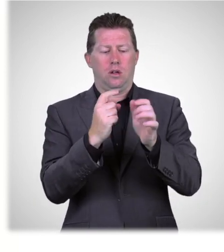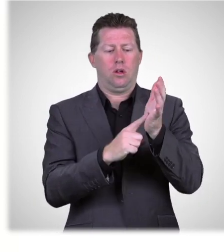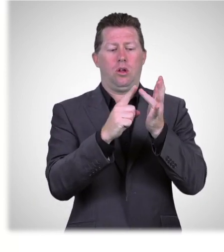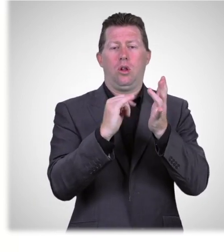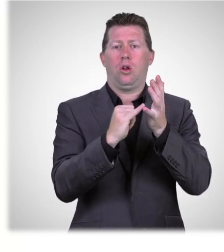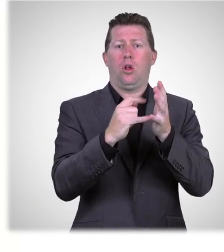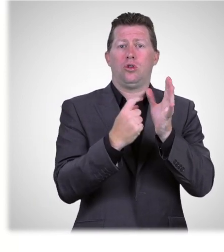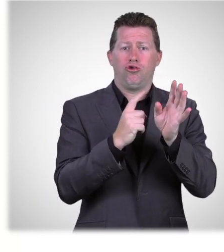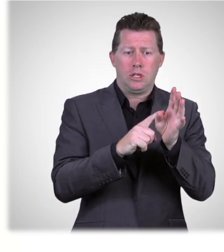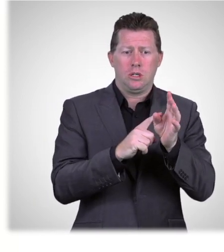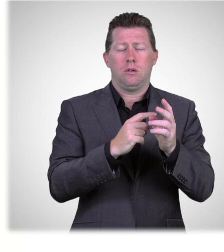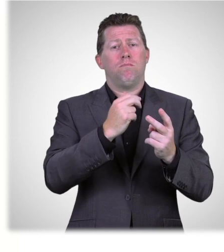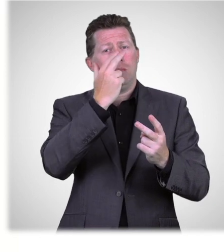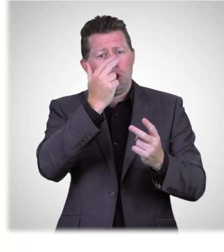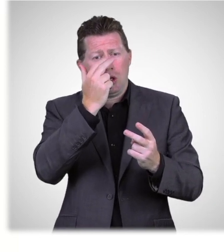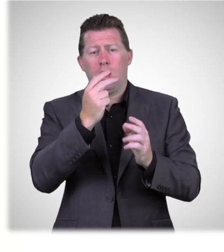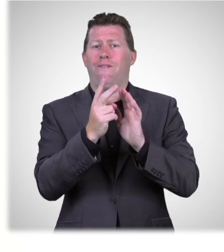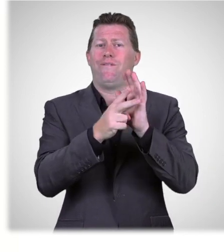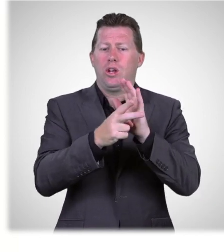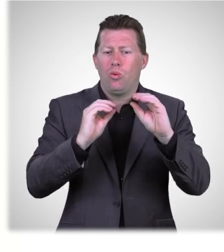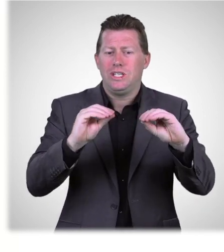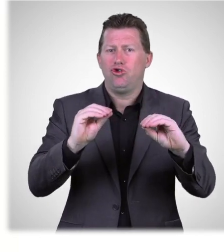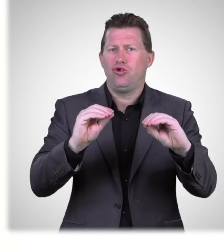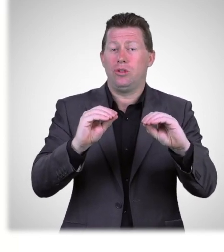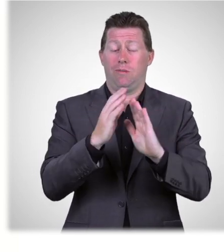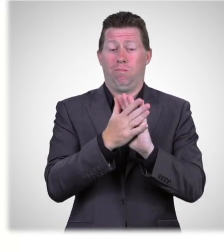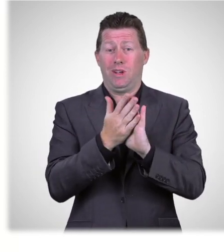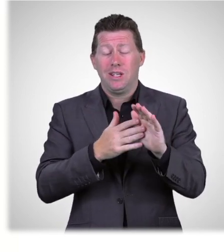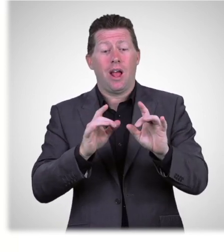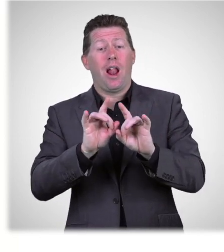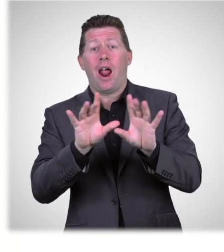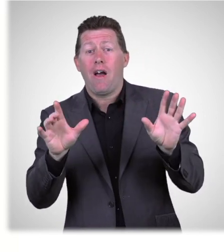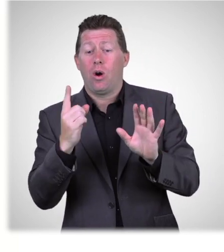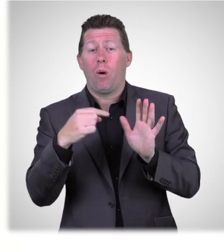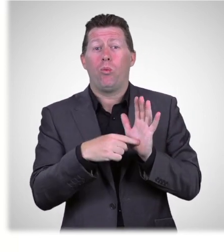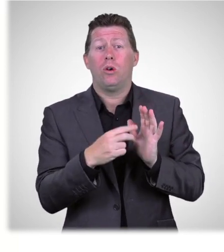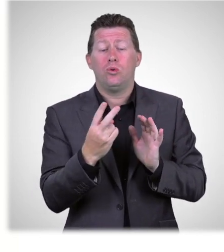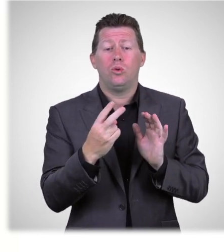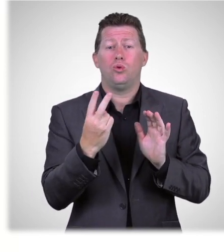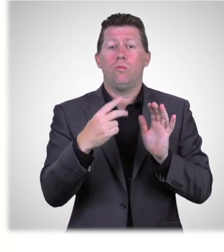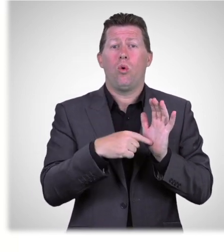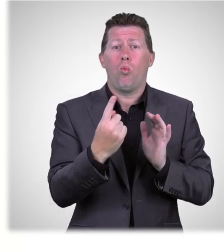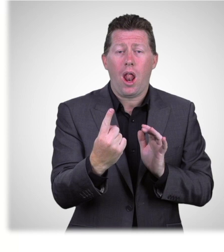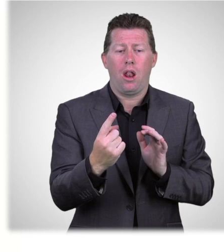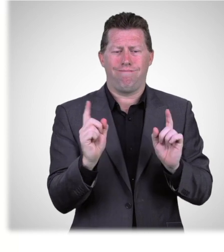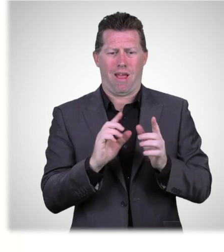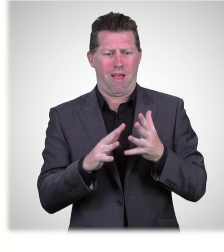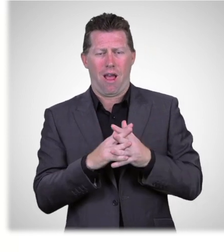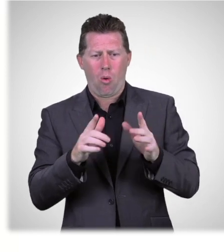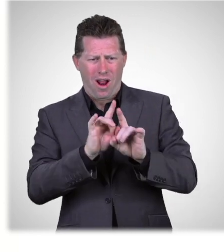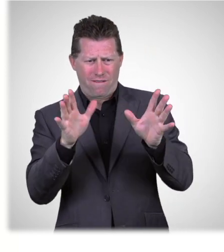and video tutorial, so checkpoint 2.1, clarifying, so again we use comparison to build meaning for